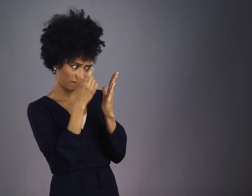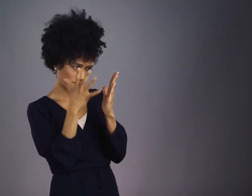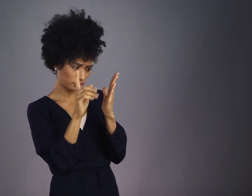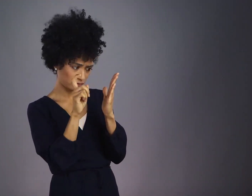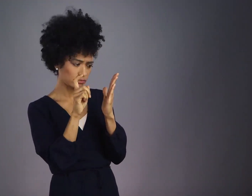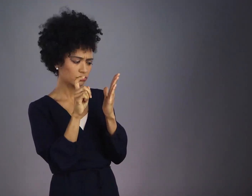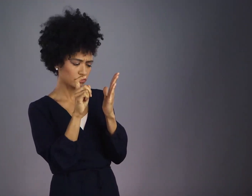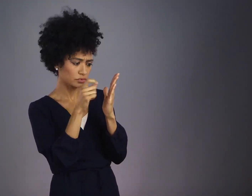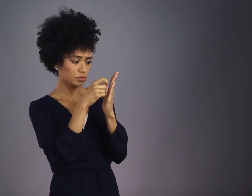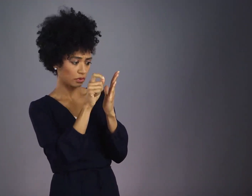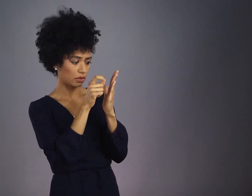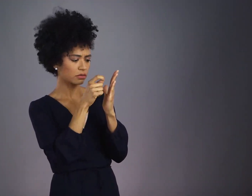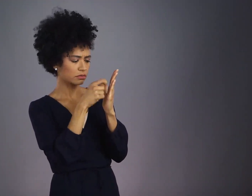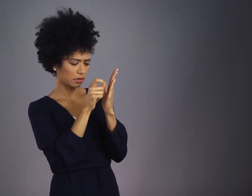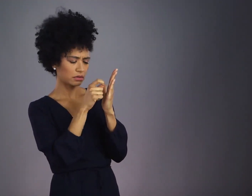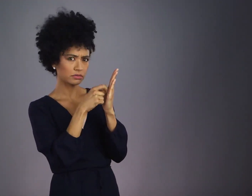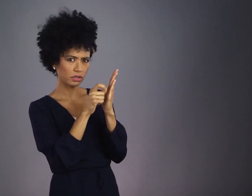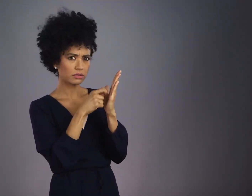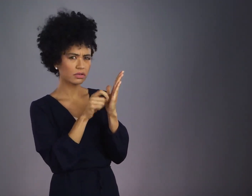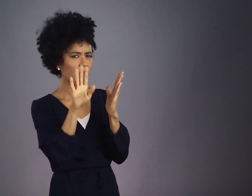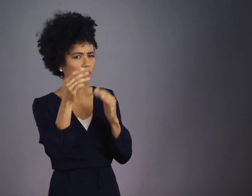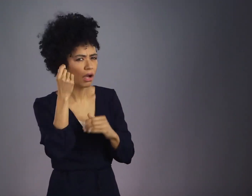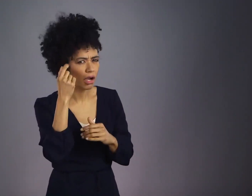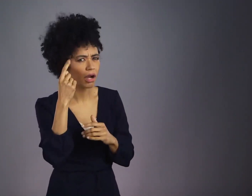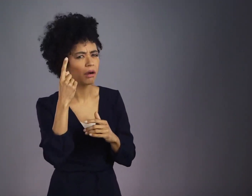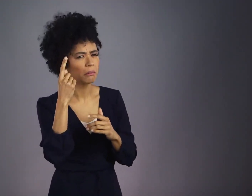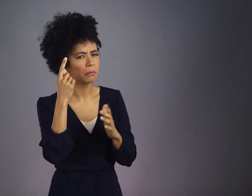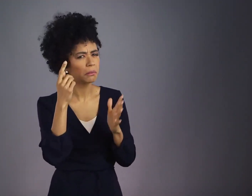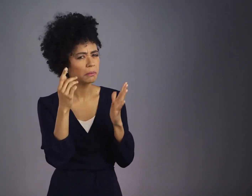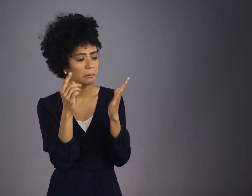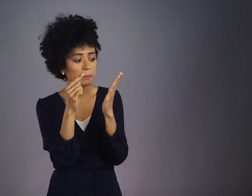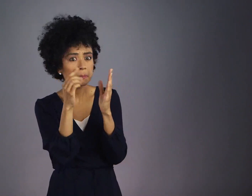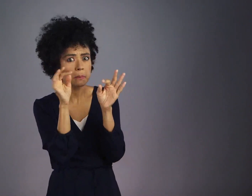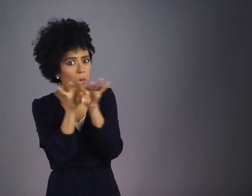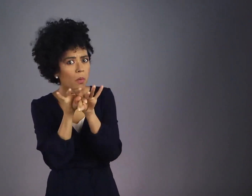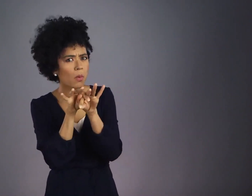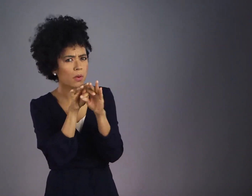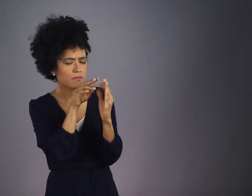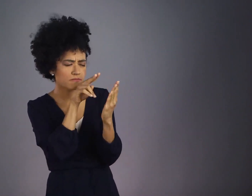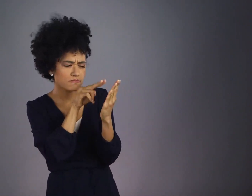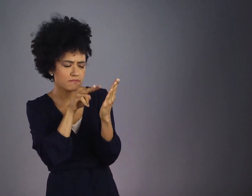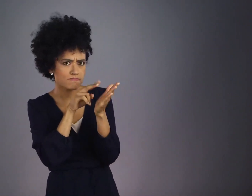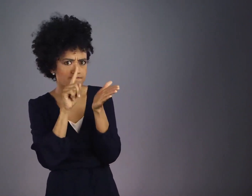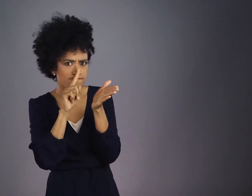Carefully reading the ﬁrst ﬁve proposals we ask if we have omitted anything,